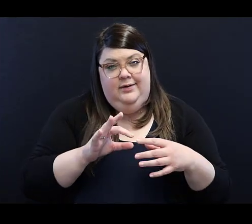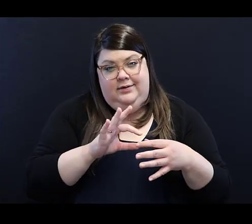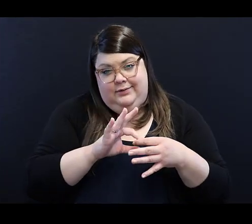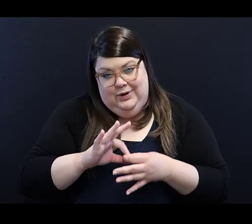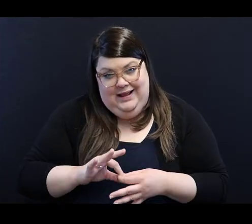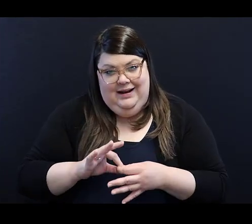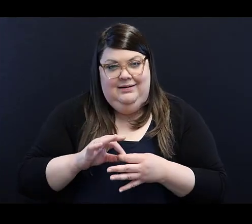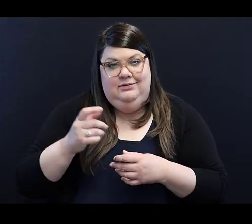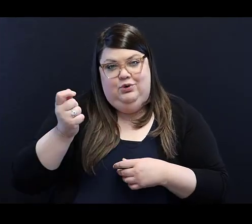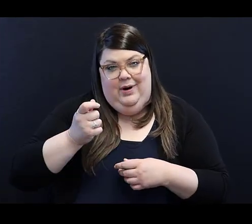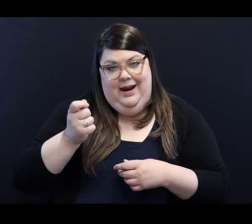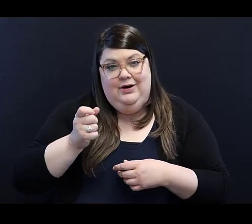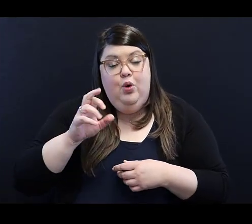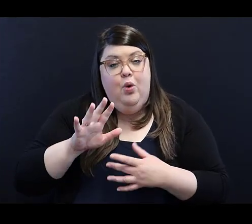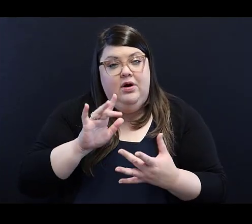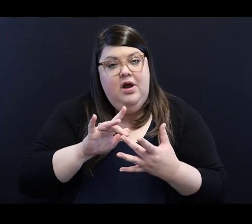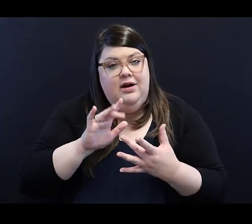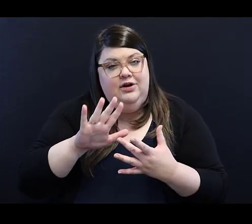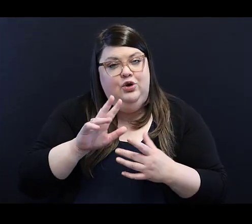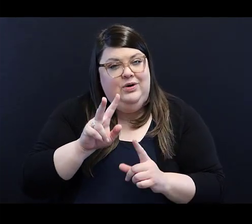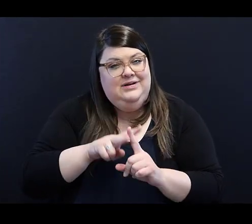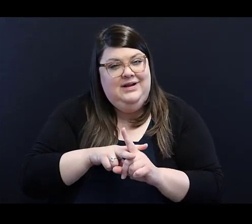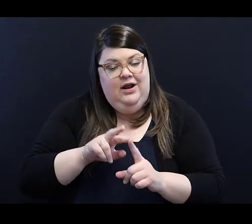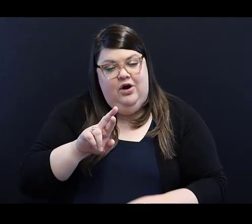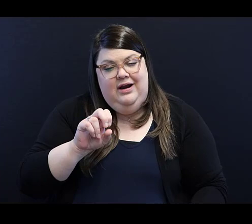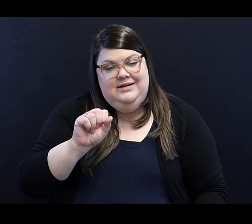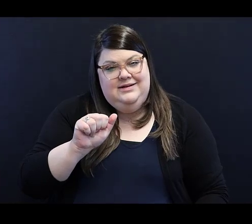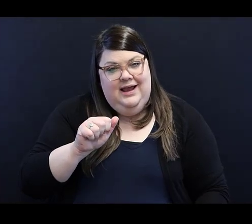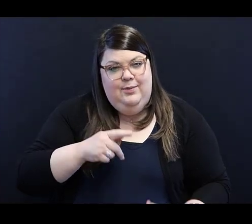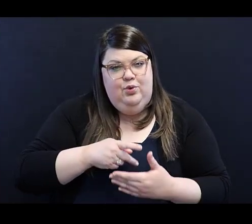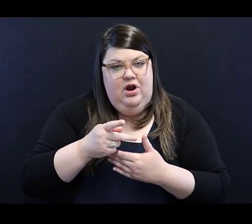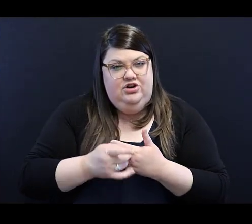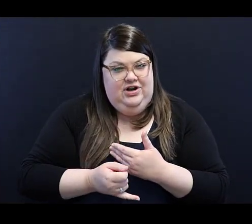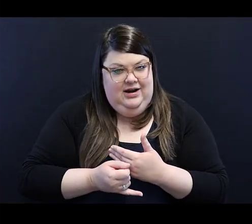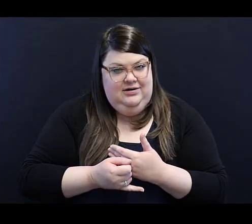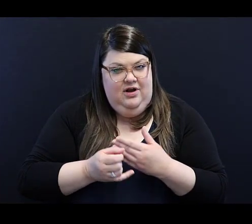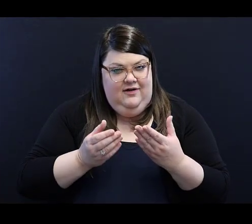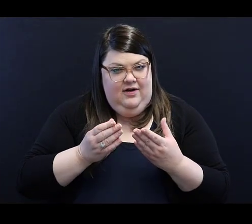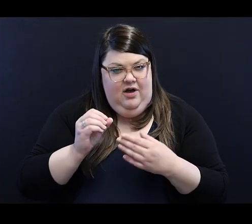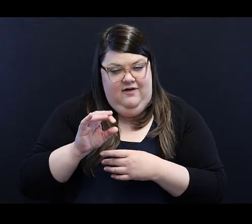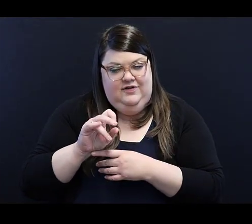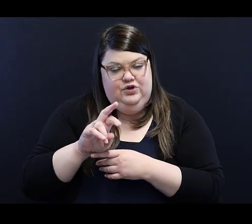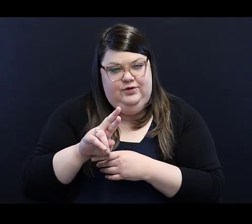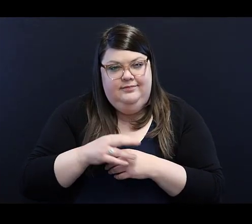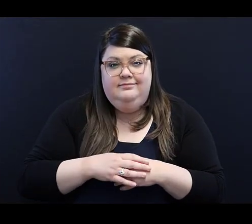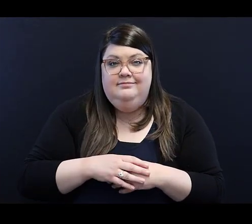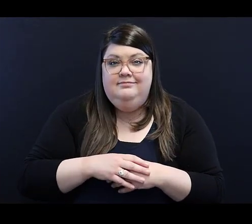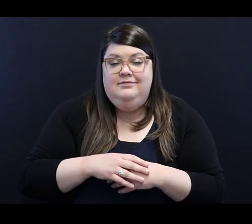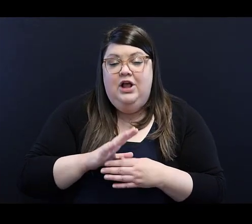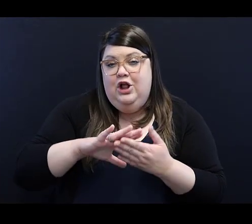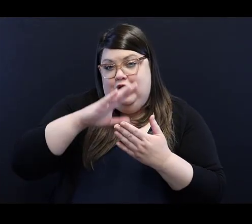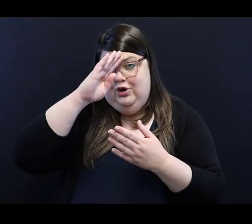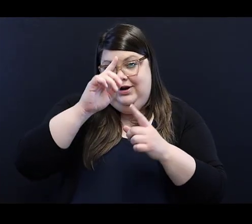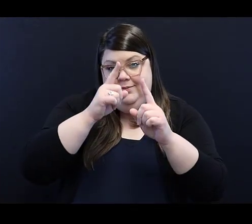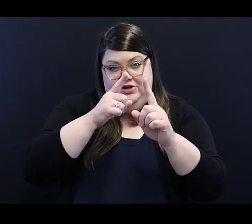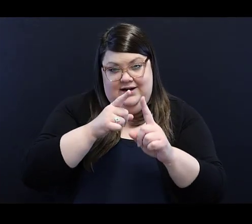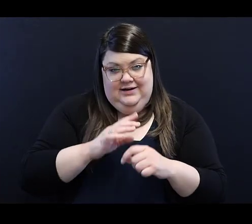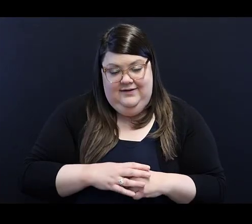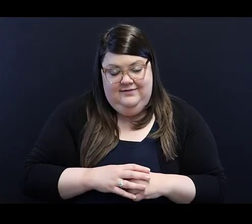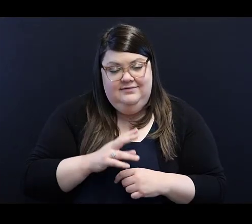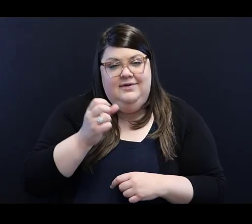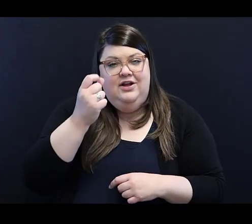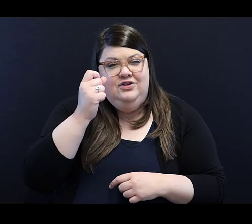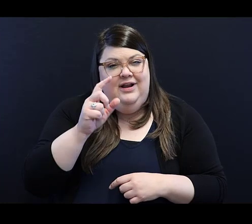or contact your assigned RSA project officer. Learning Objectives: Understand the NCRTM’s